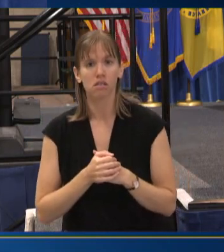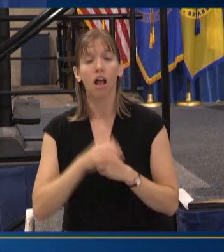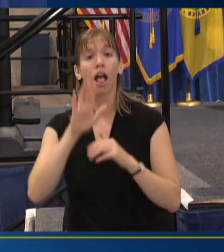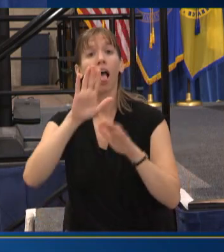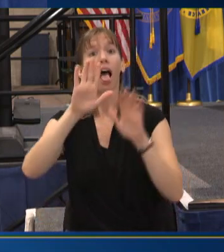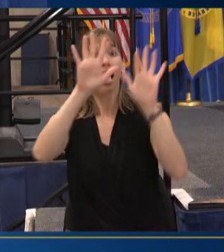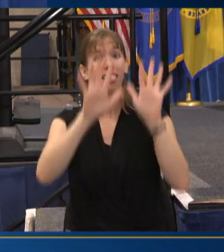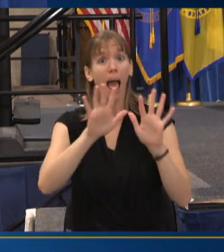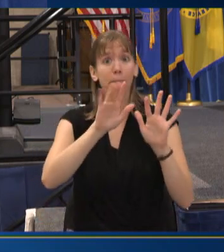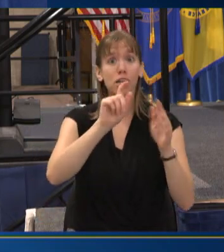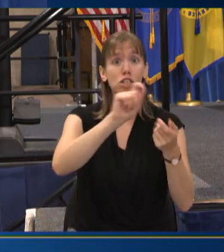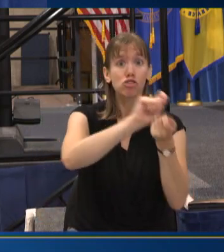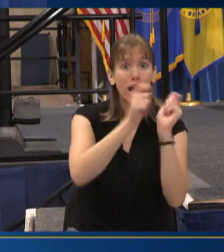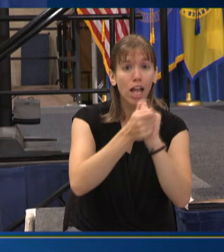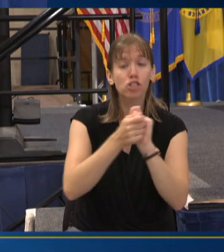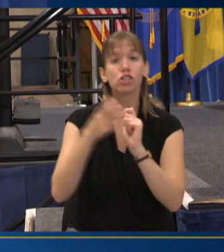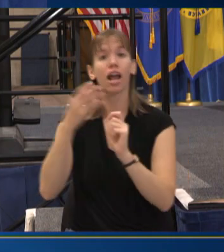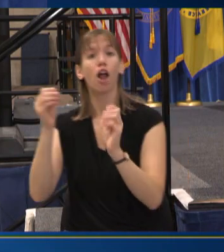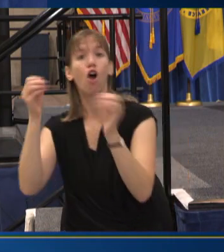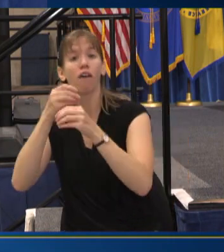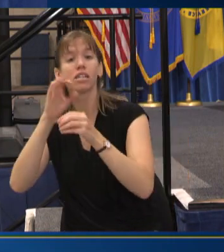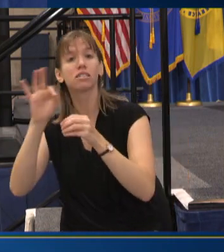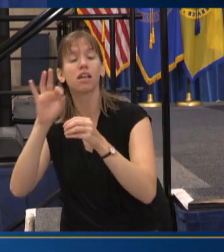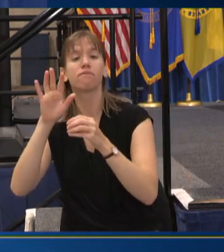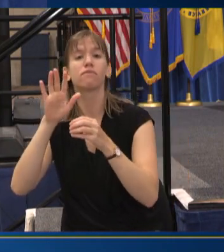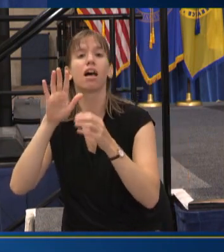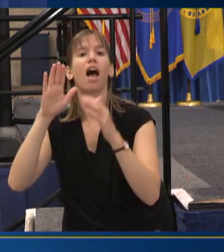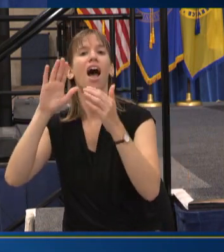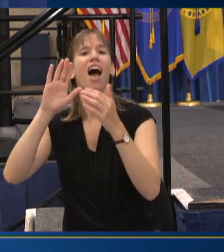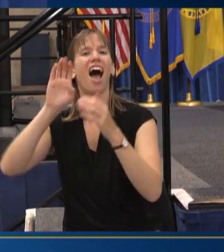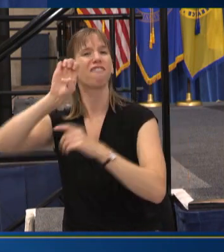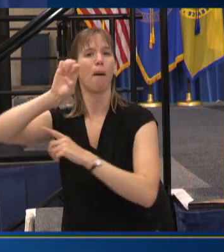Health Equity and our Office of Environmental Justice, which focuses on